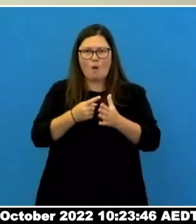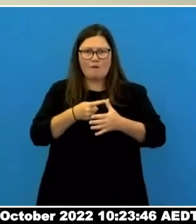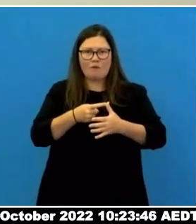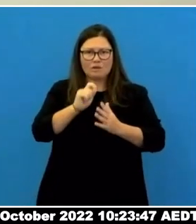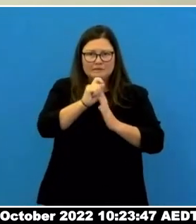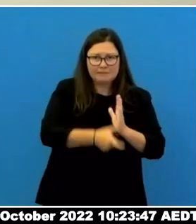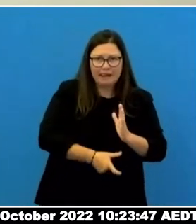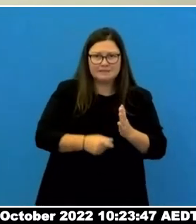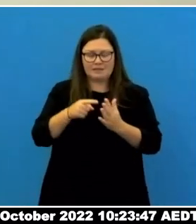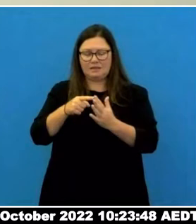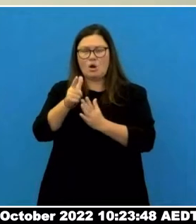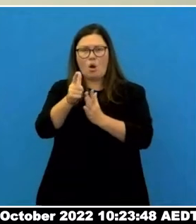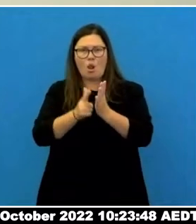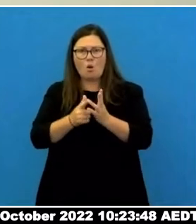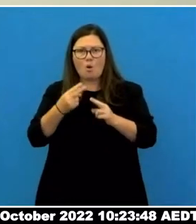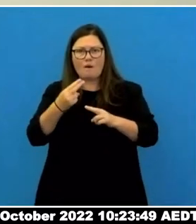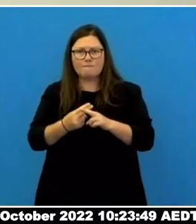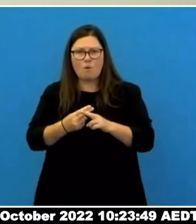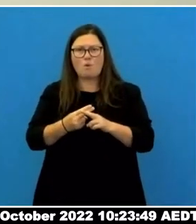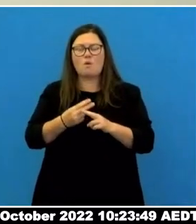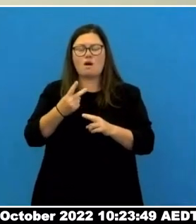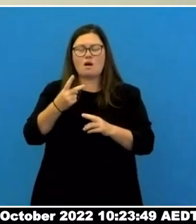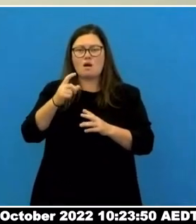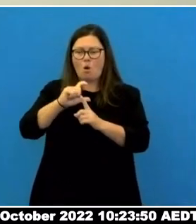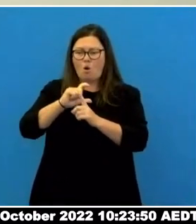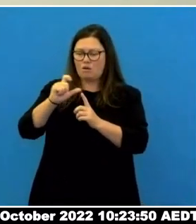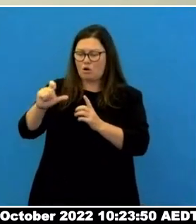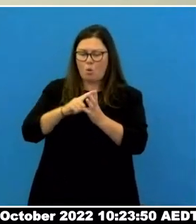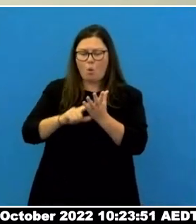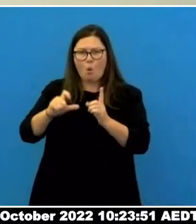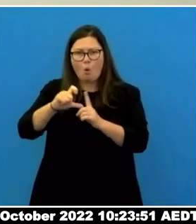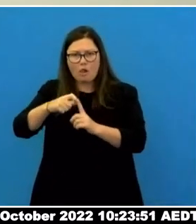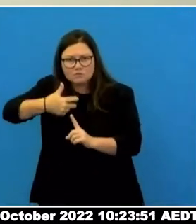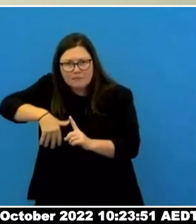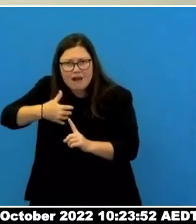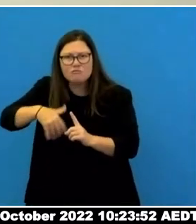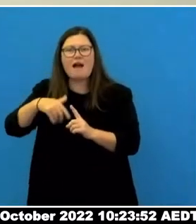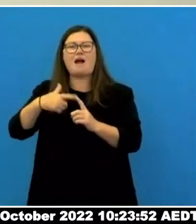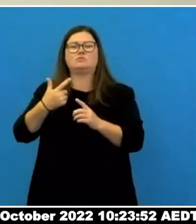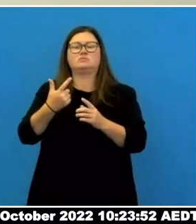that is responsive and capable of looking into their intersectional needs